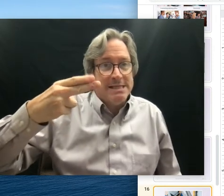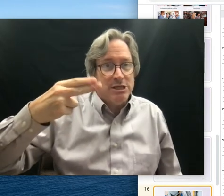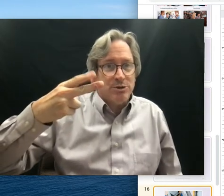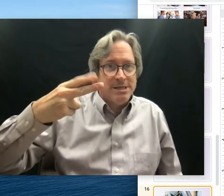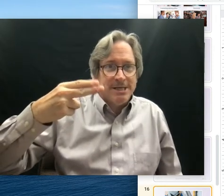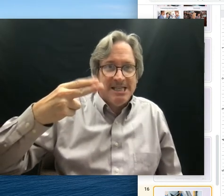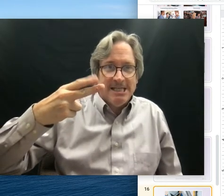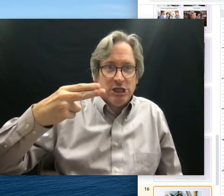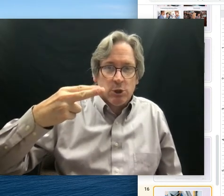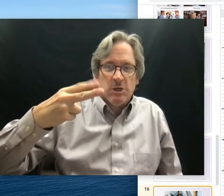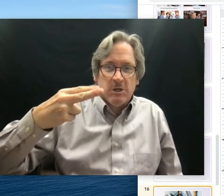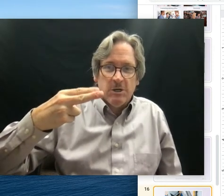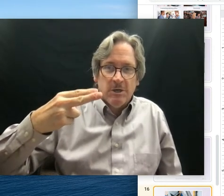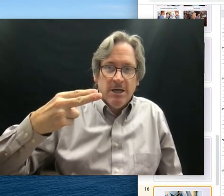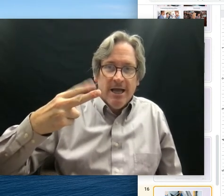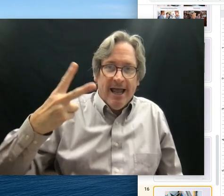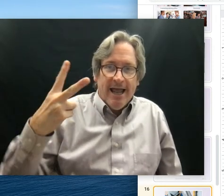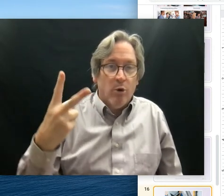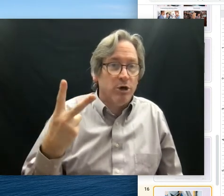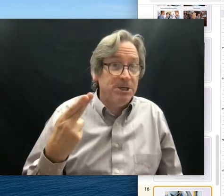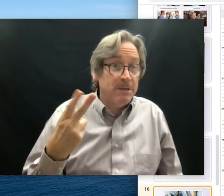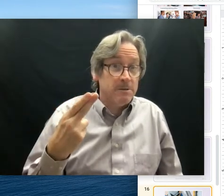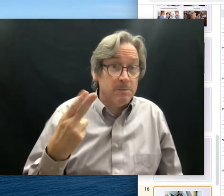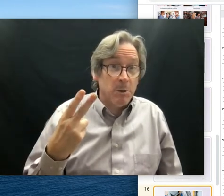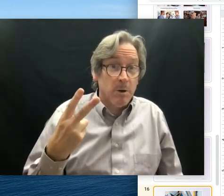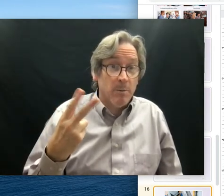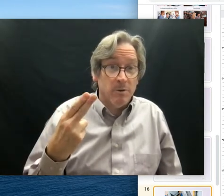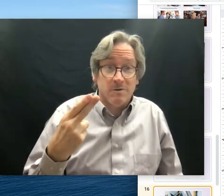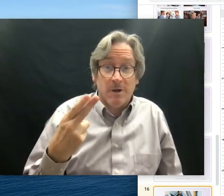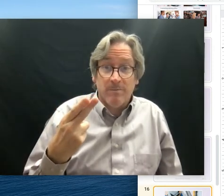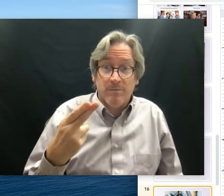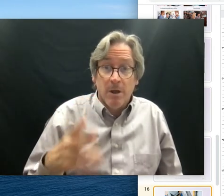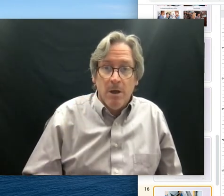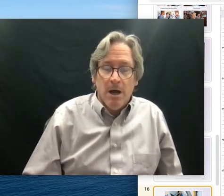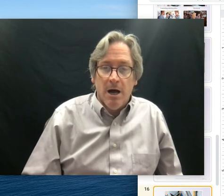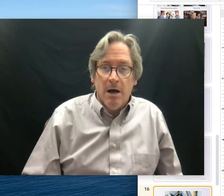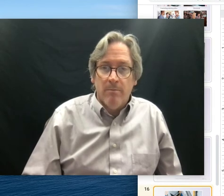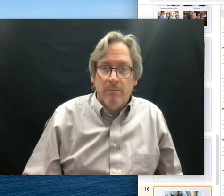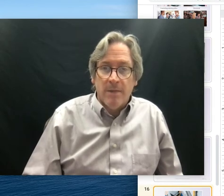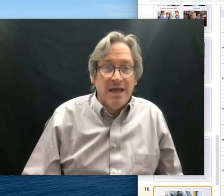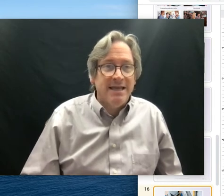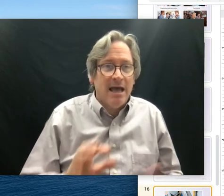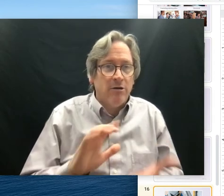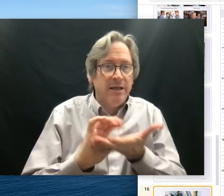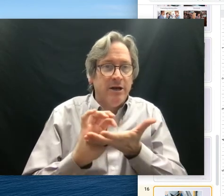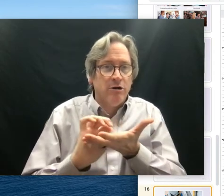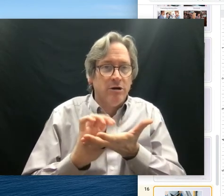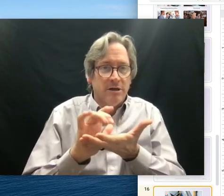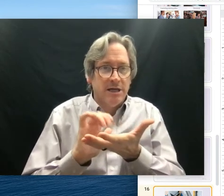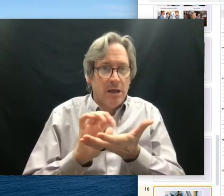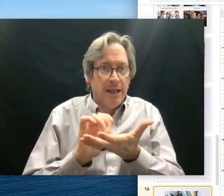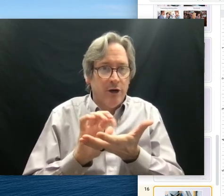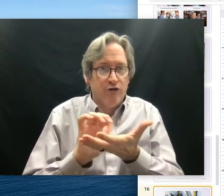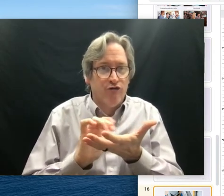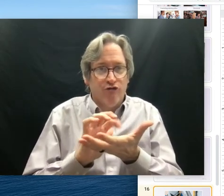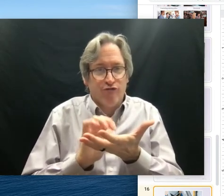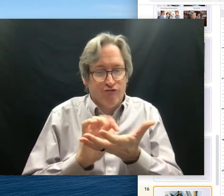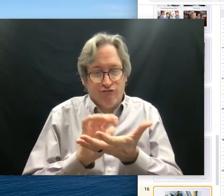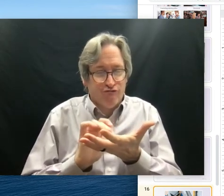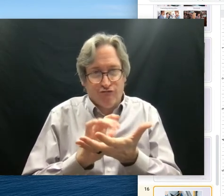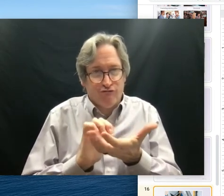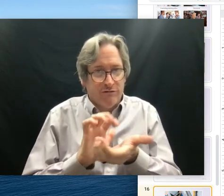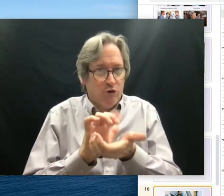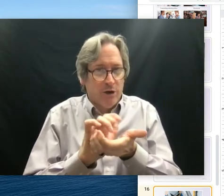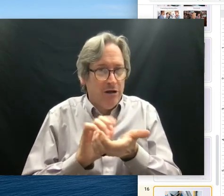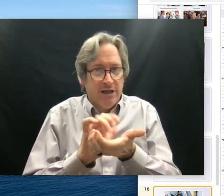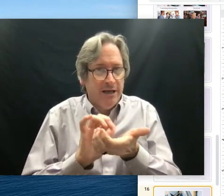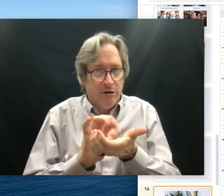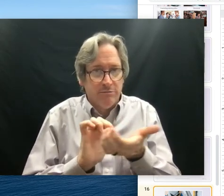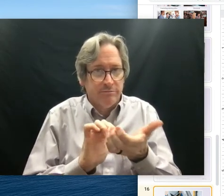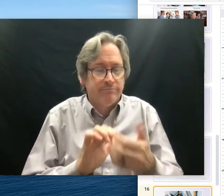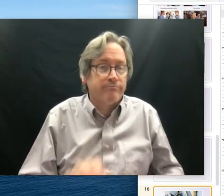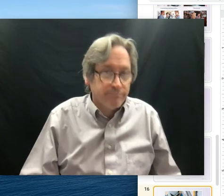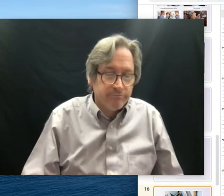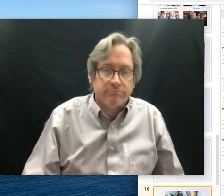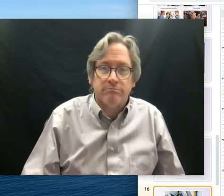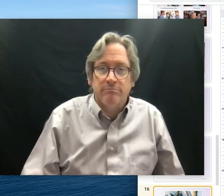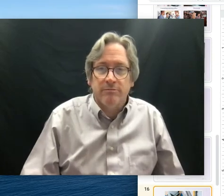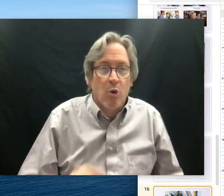there's scissors and or shears as mo grandma used to say calculator calculator or calculator or